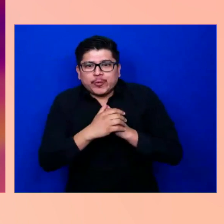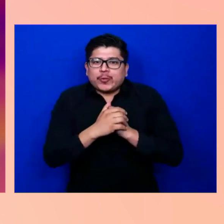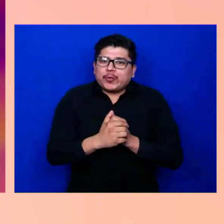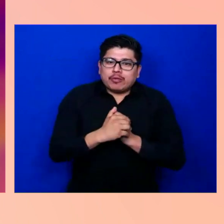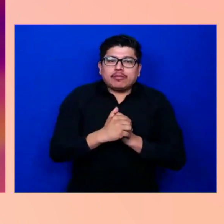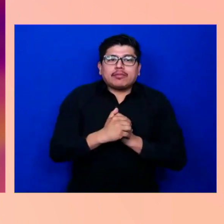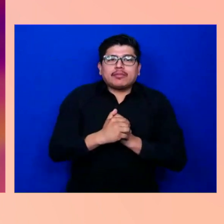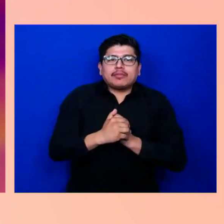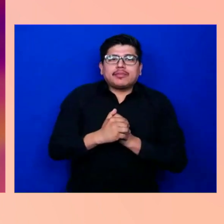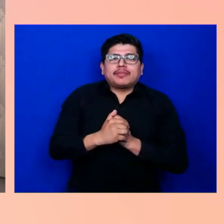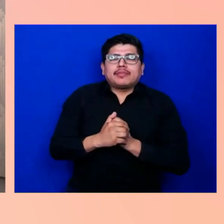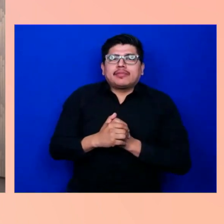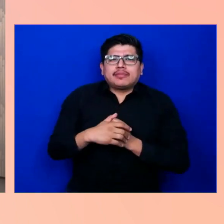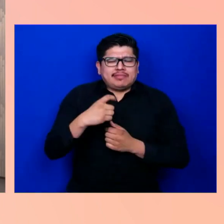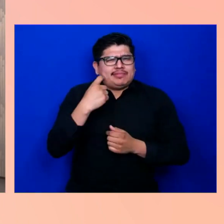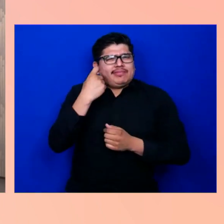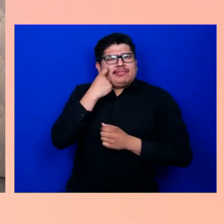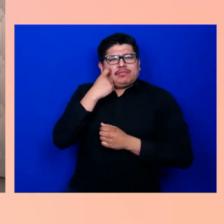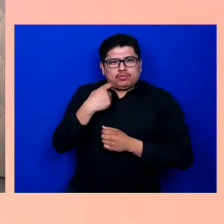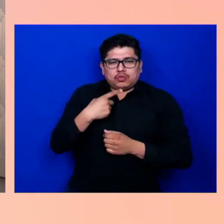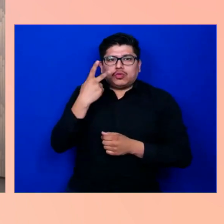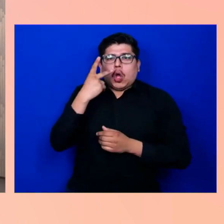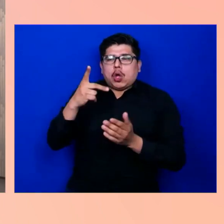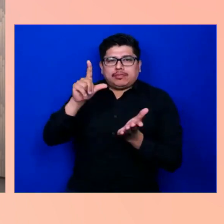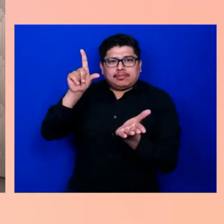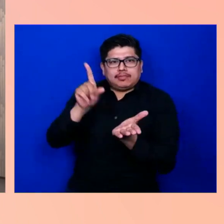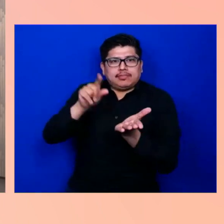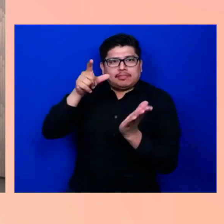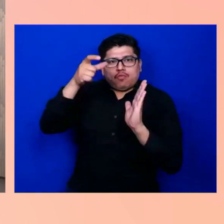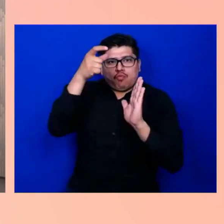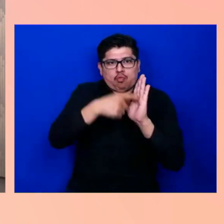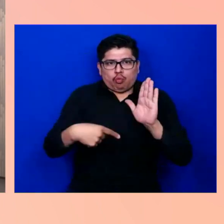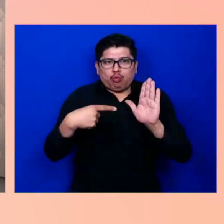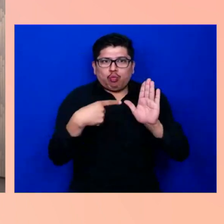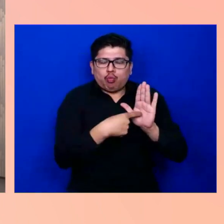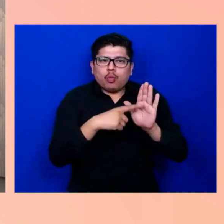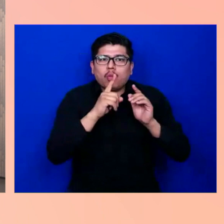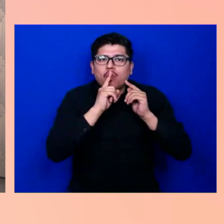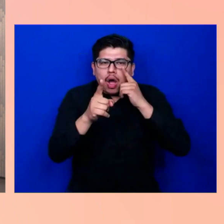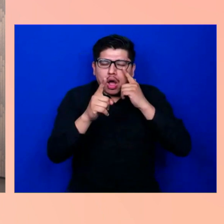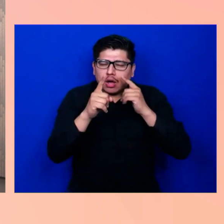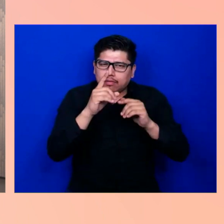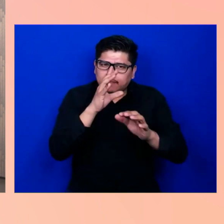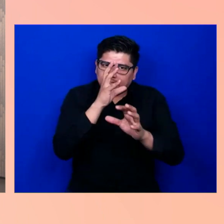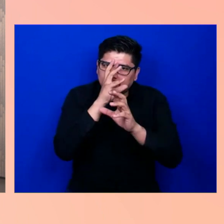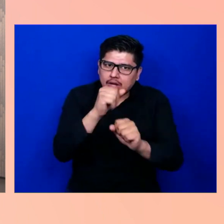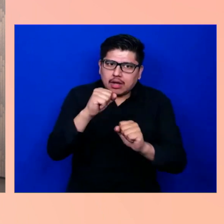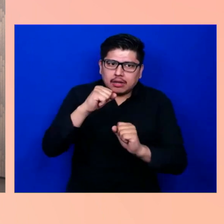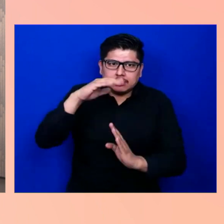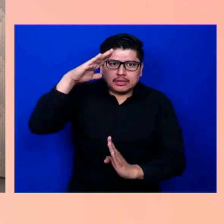It was very interesting in terms of the top 10 accommodations sought by neurodiverse job seekers,